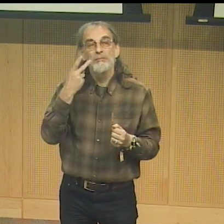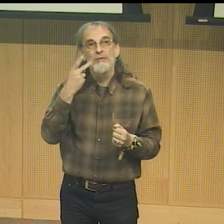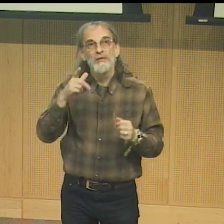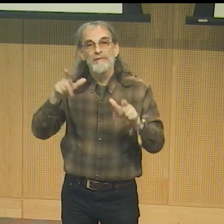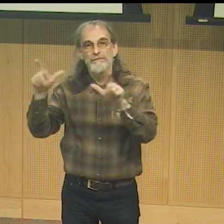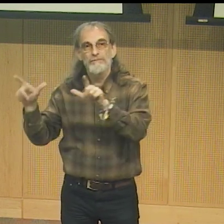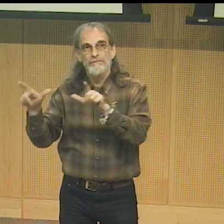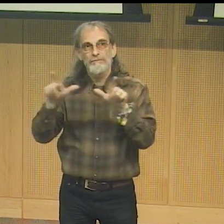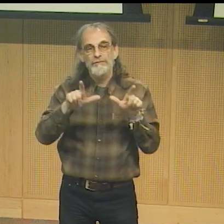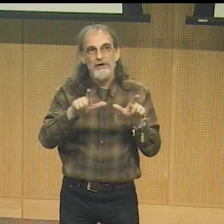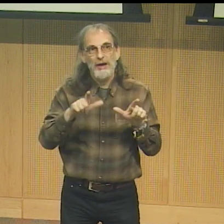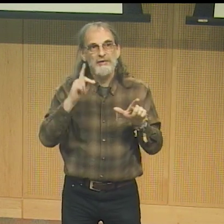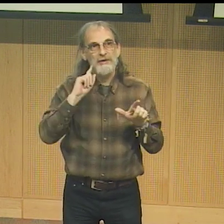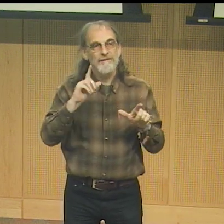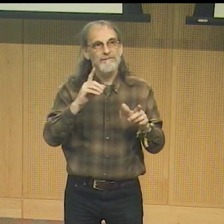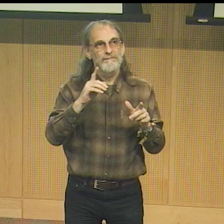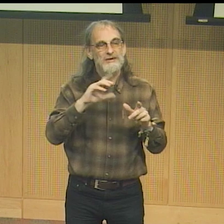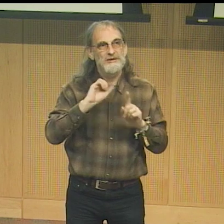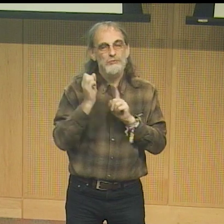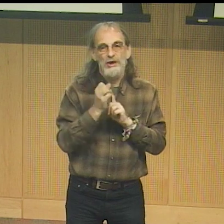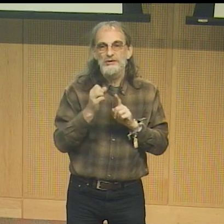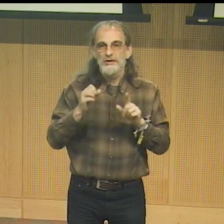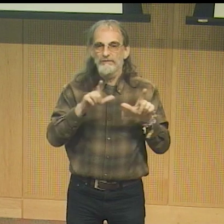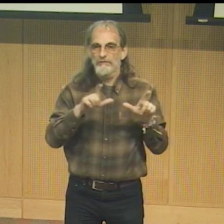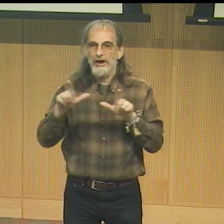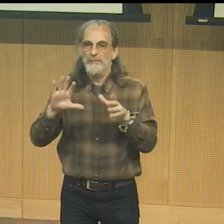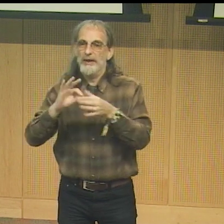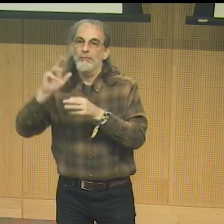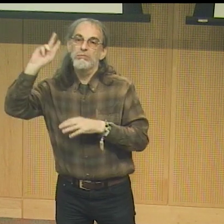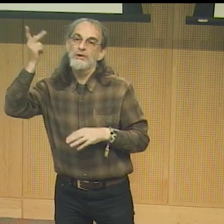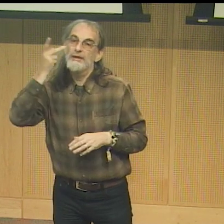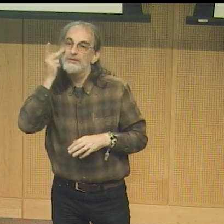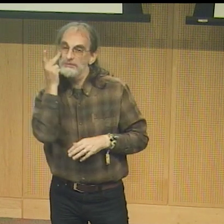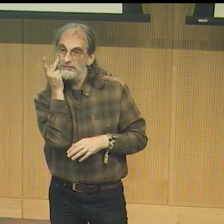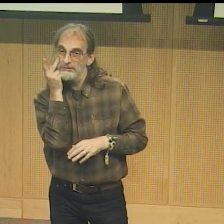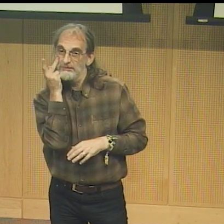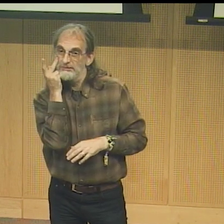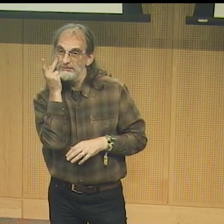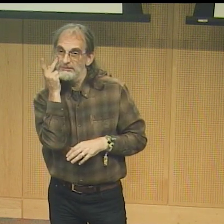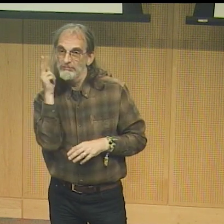Other people say the concept of Deafhood simply helps them reframe their personal experiences in